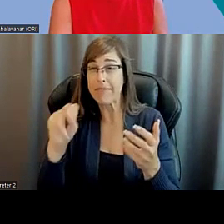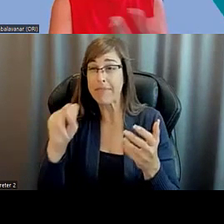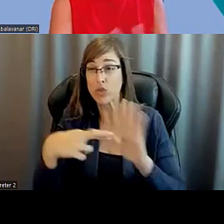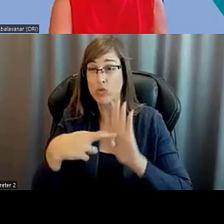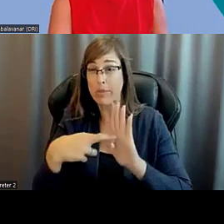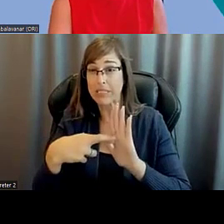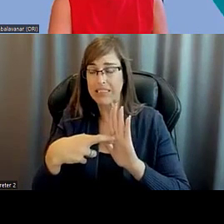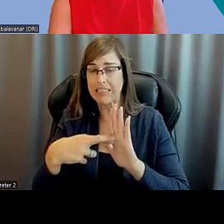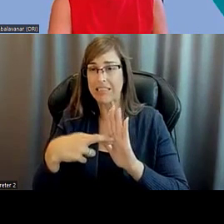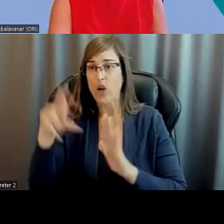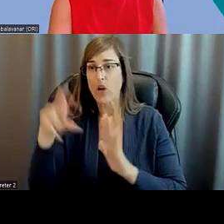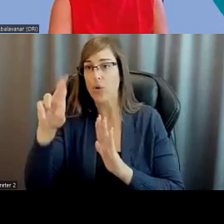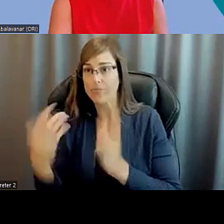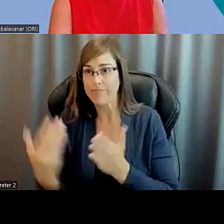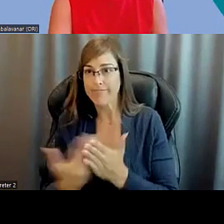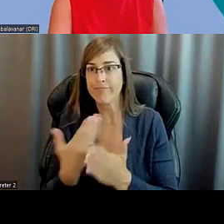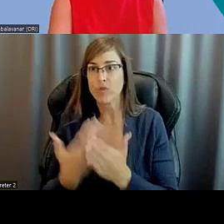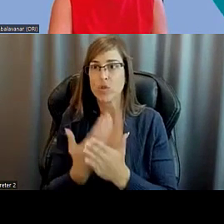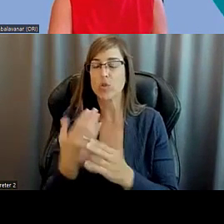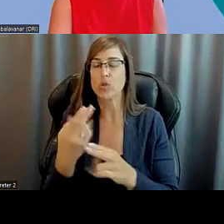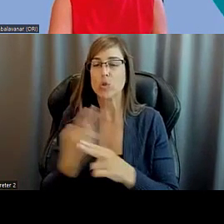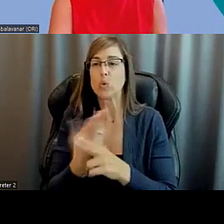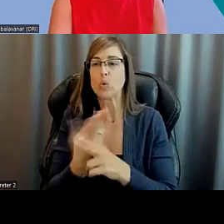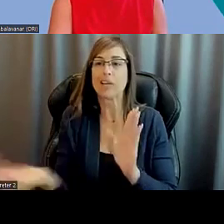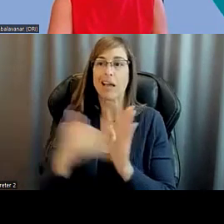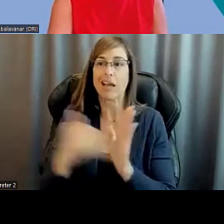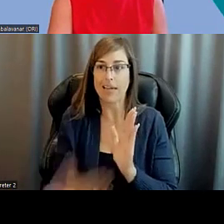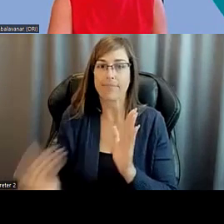from different places from a different experiment.